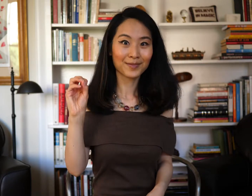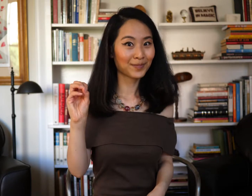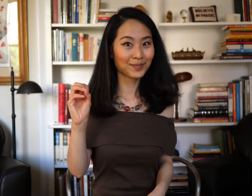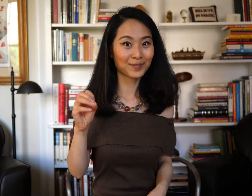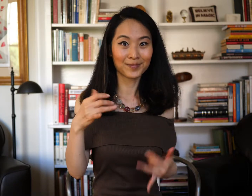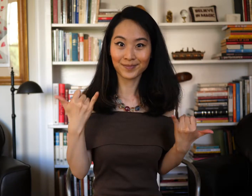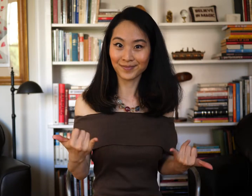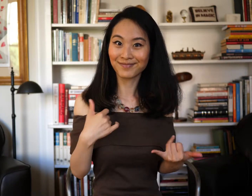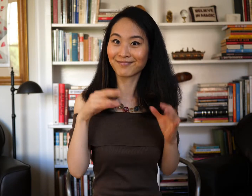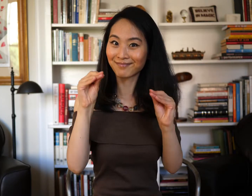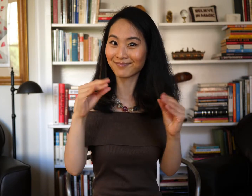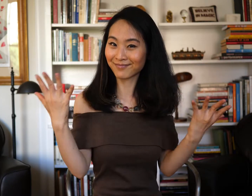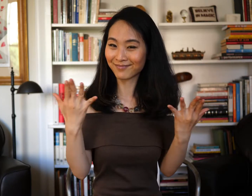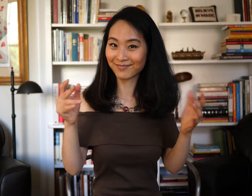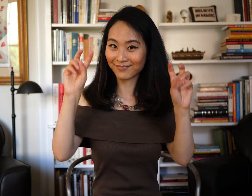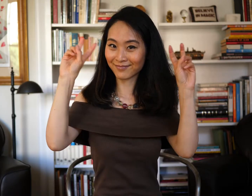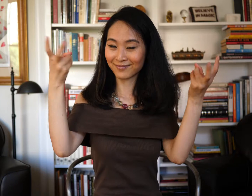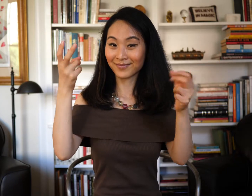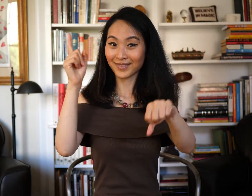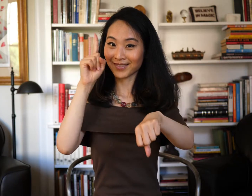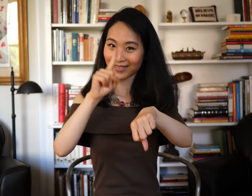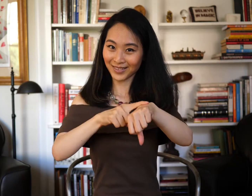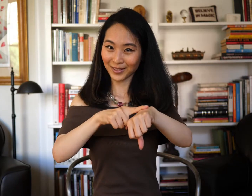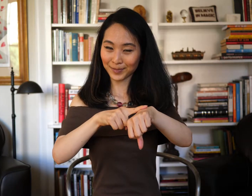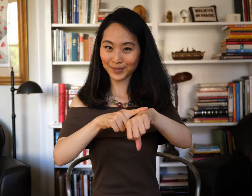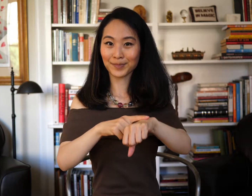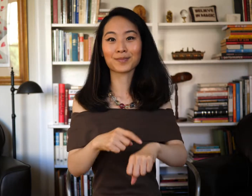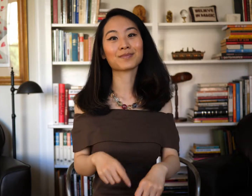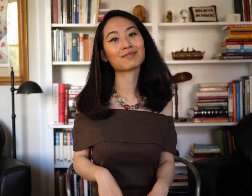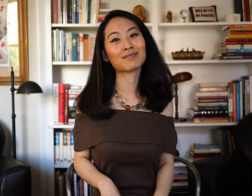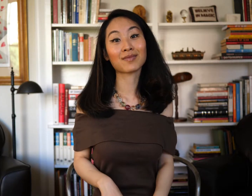I will teach you " Time" signs,